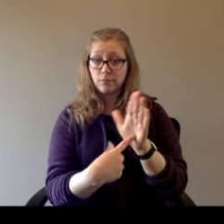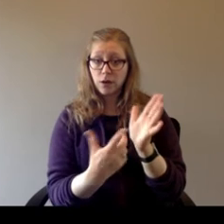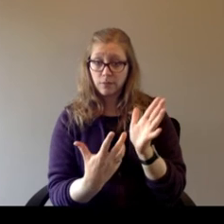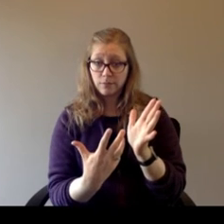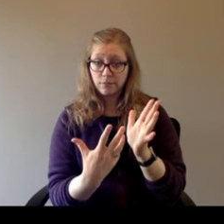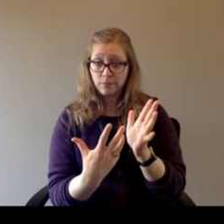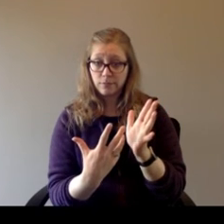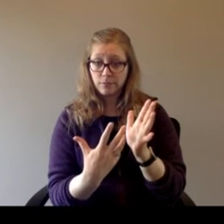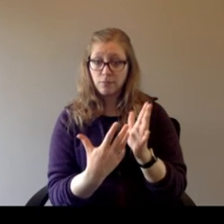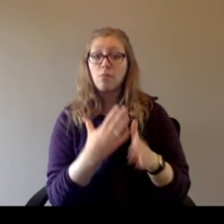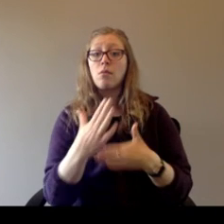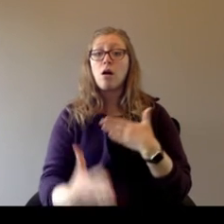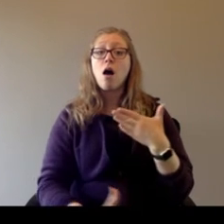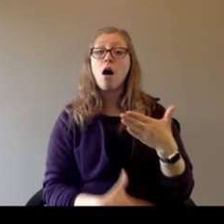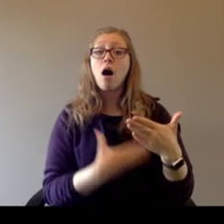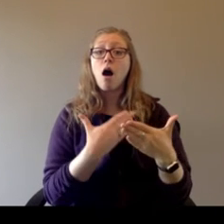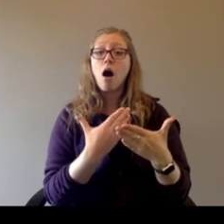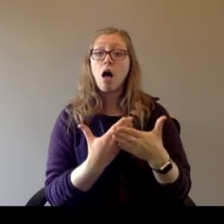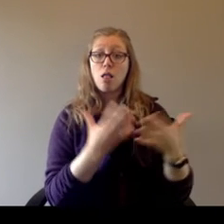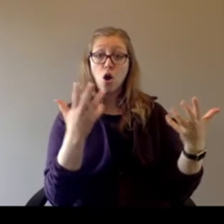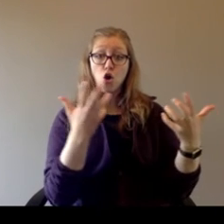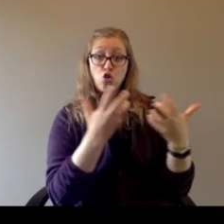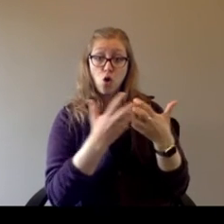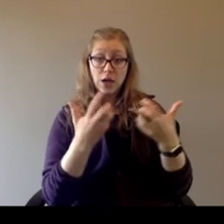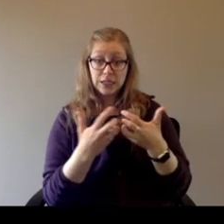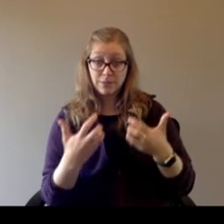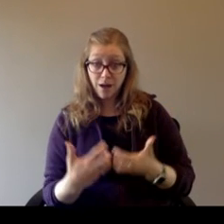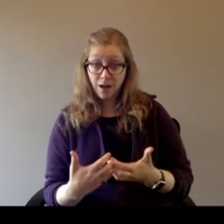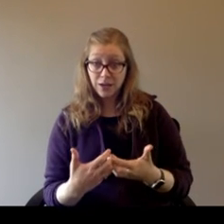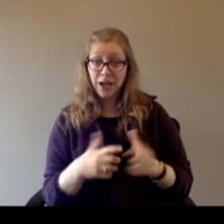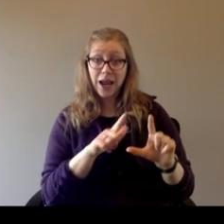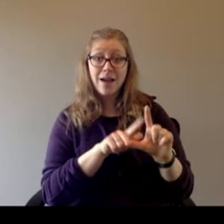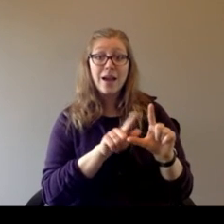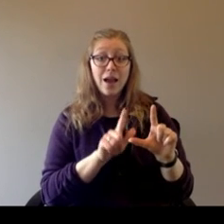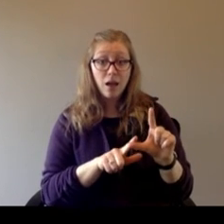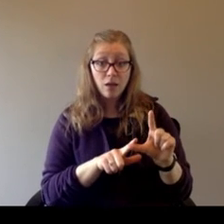all corresponding angles are congruent.